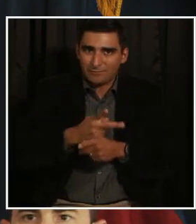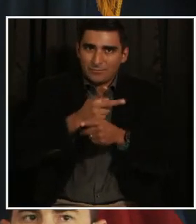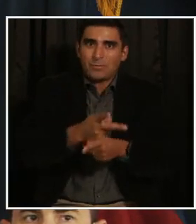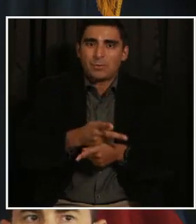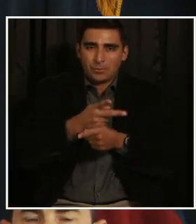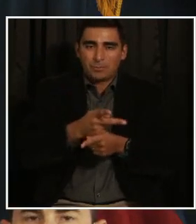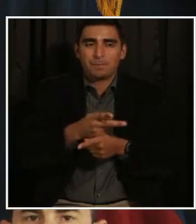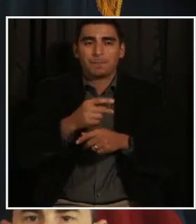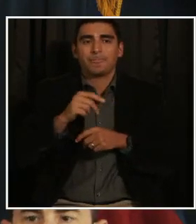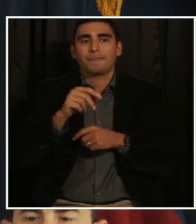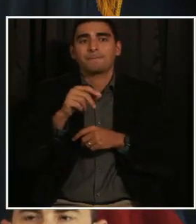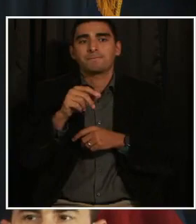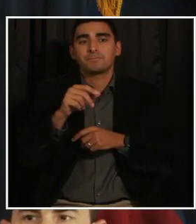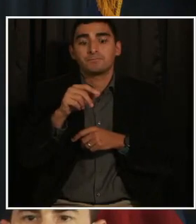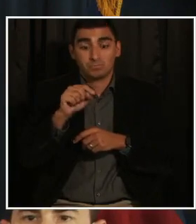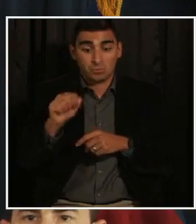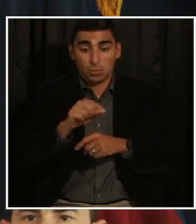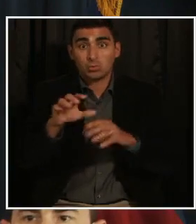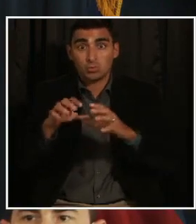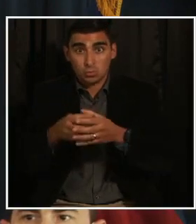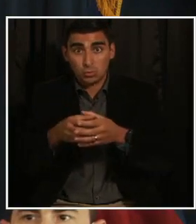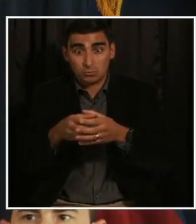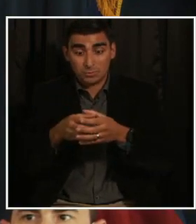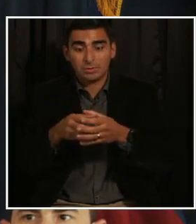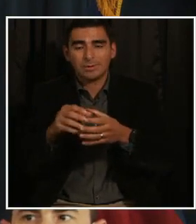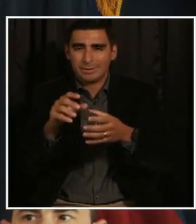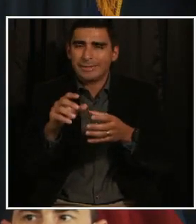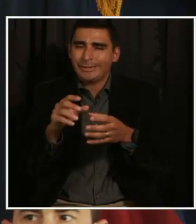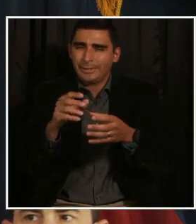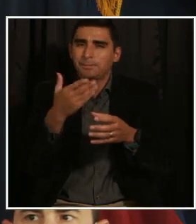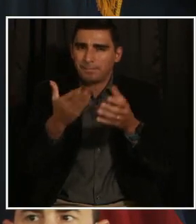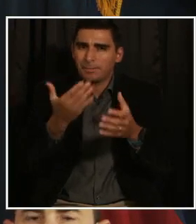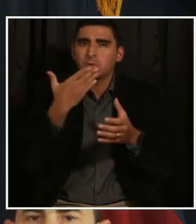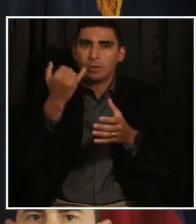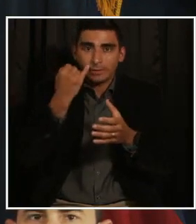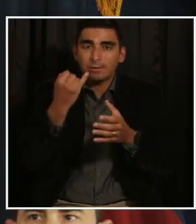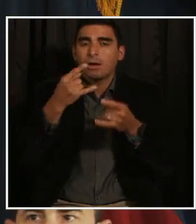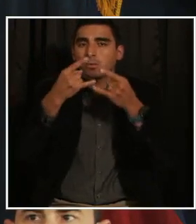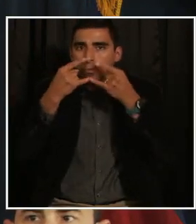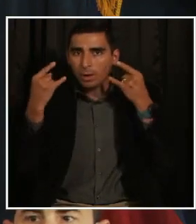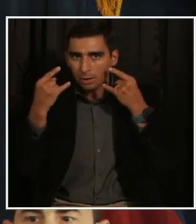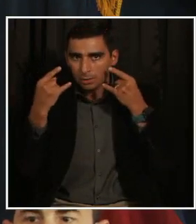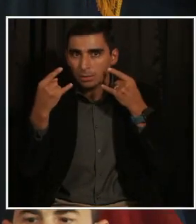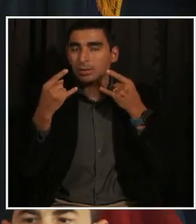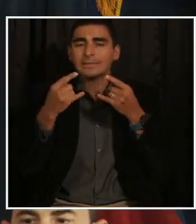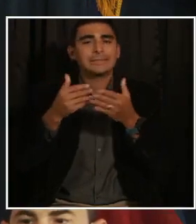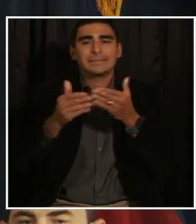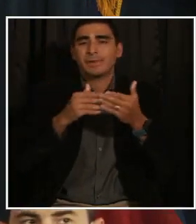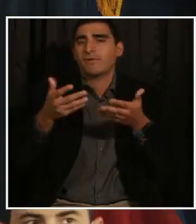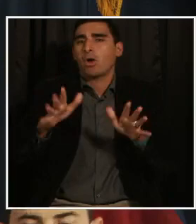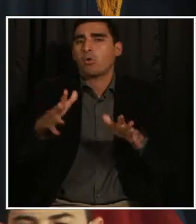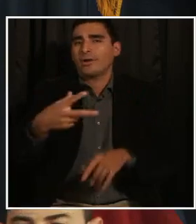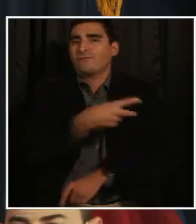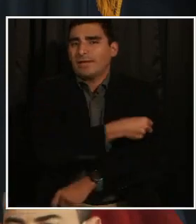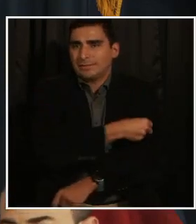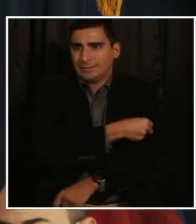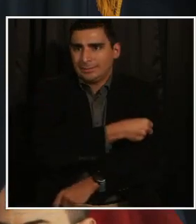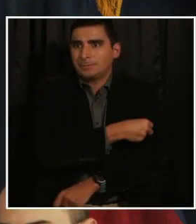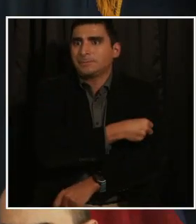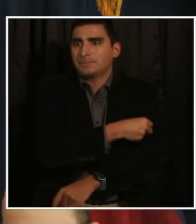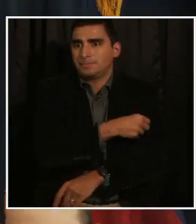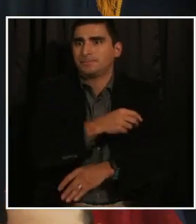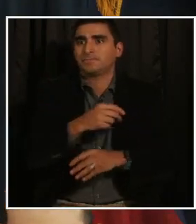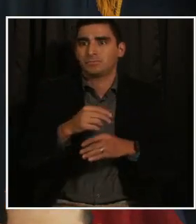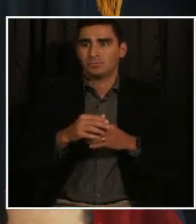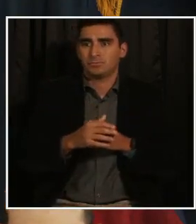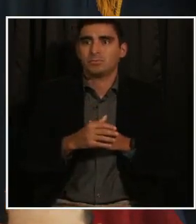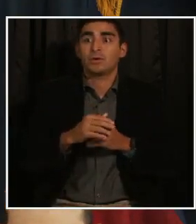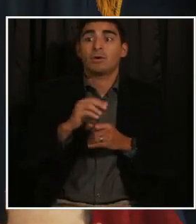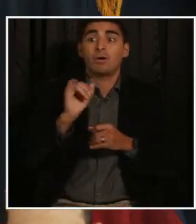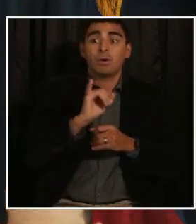might you know especially be interested in wearing a mask in public even if they have been vaccinated